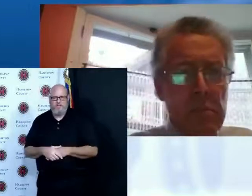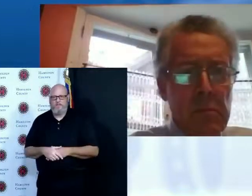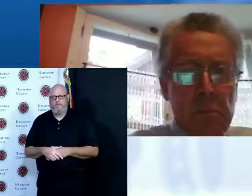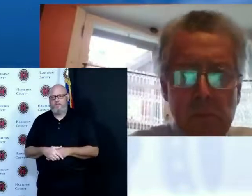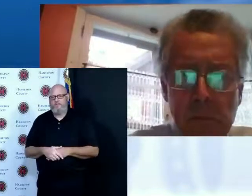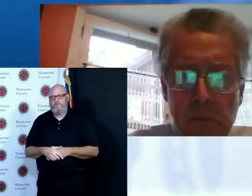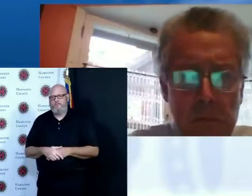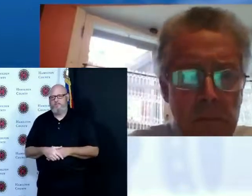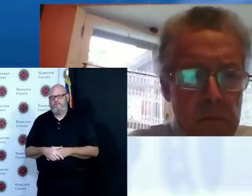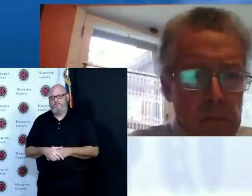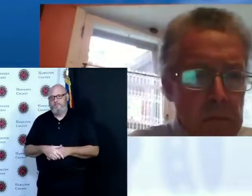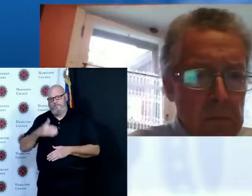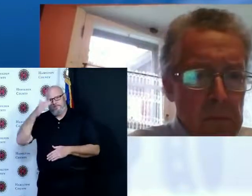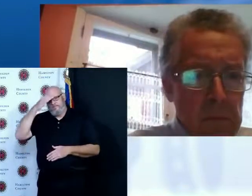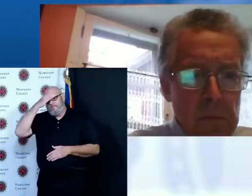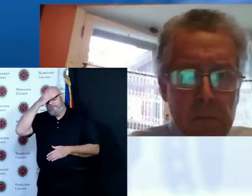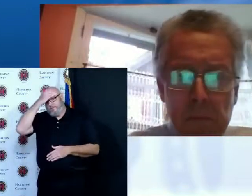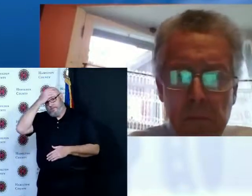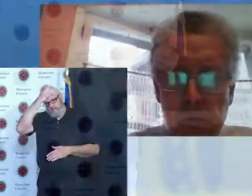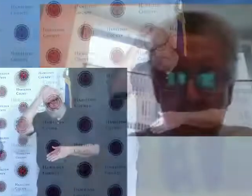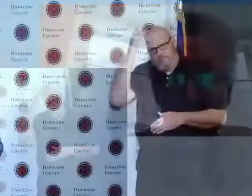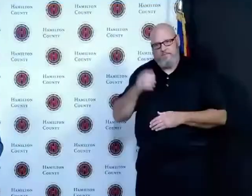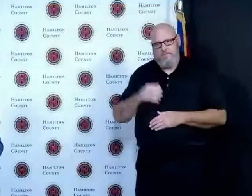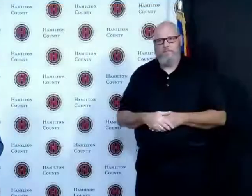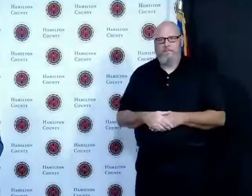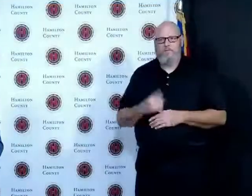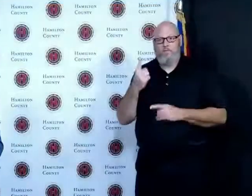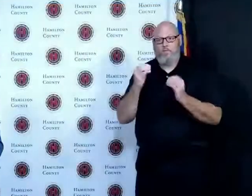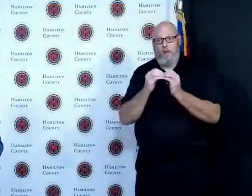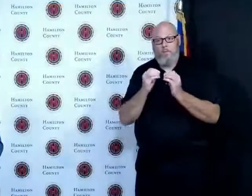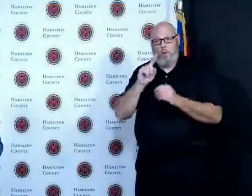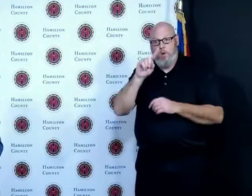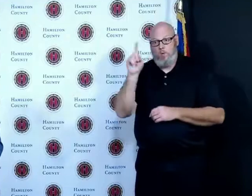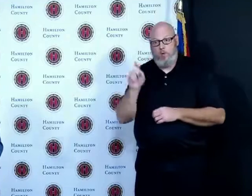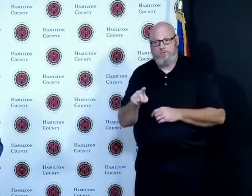thank you and we do have one last question from David Winter with local 12 for you Greg